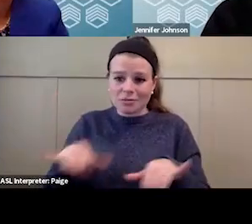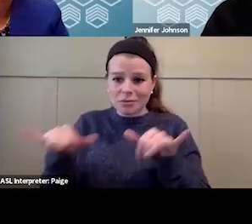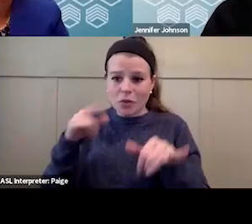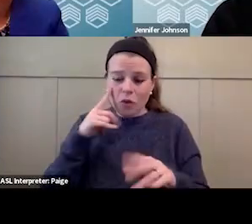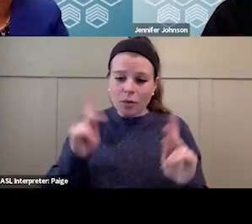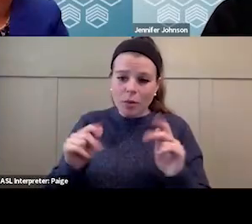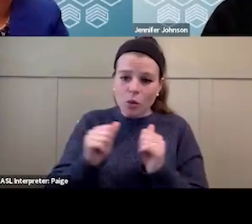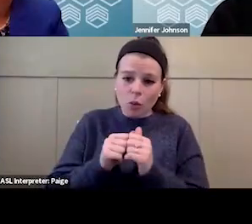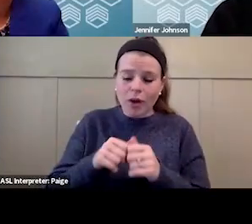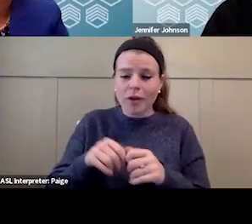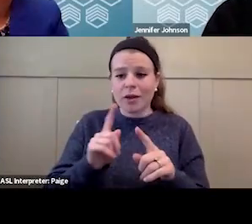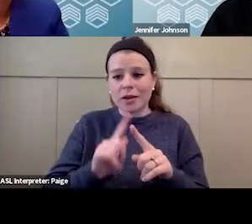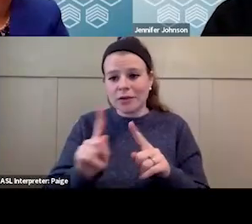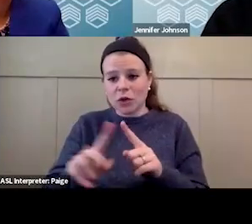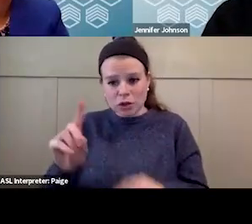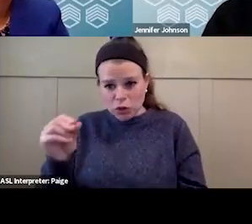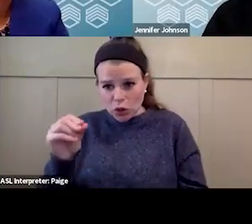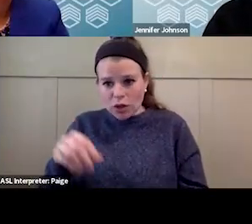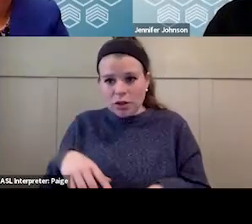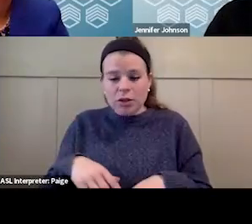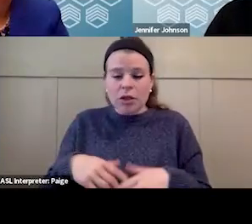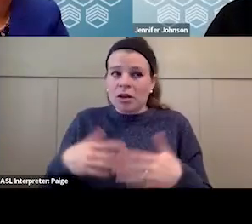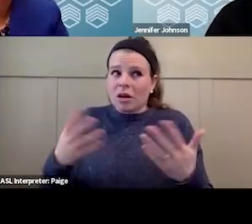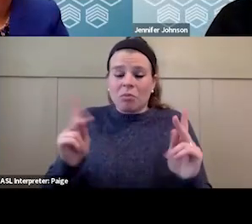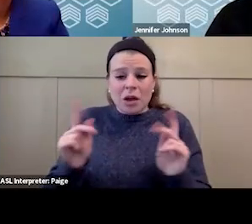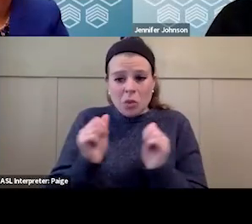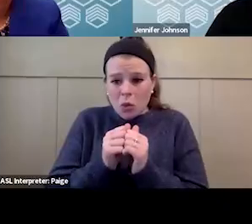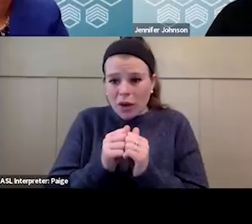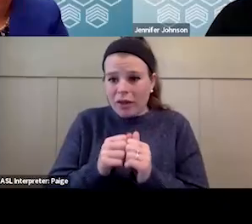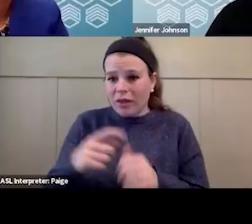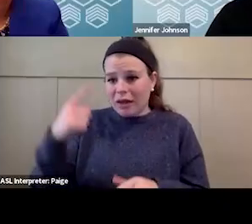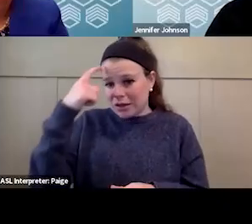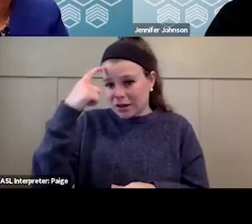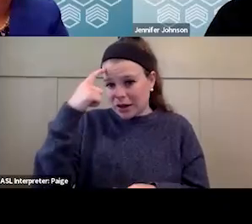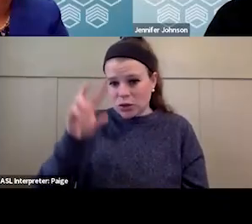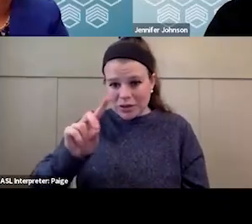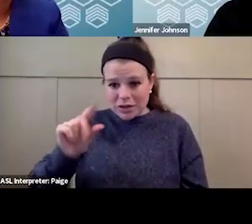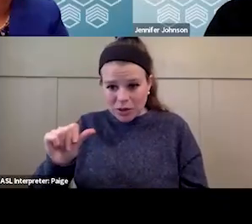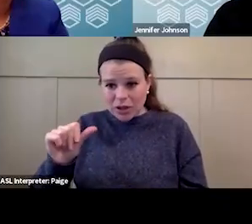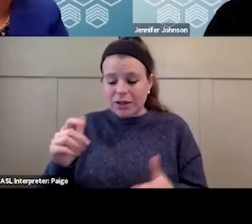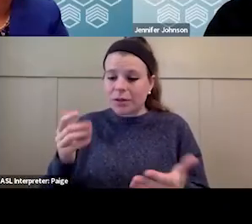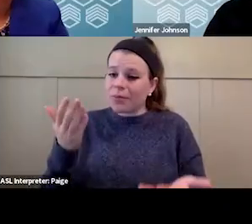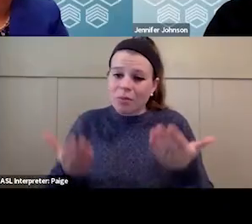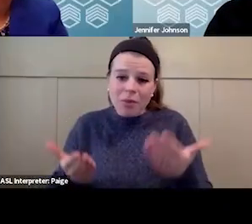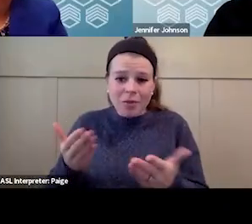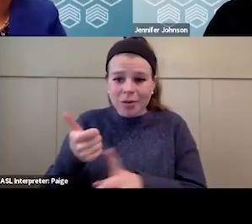disorder with psychotic features. Um, people with in- intellectual disabilities, they just may not understand.